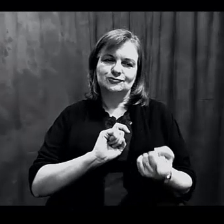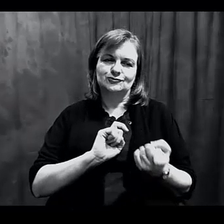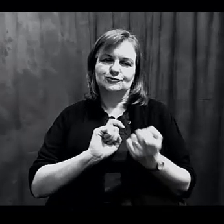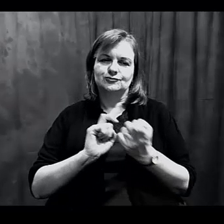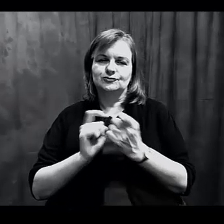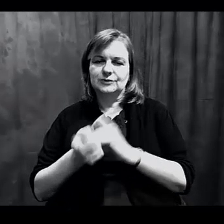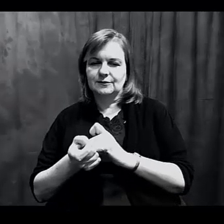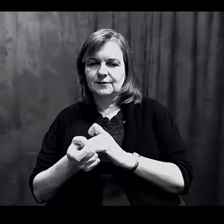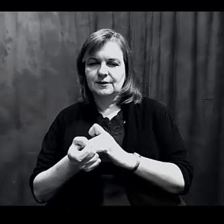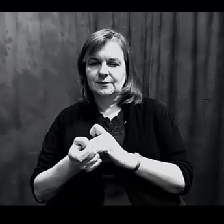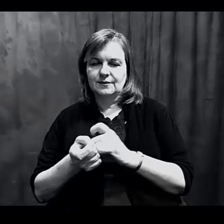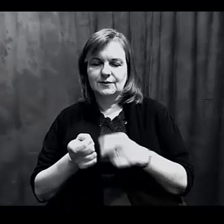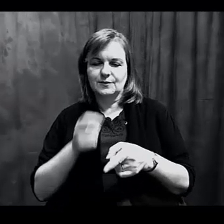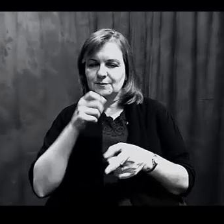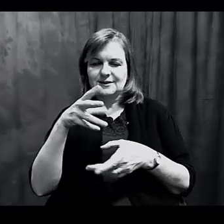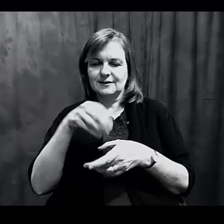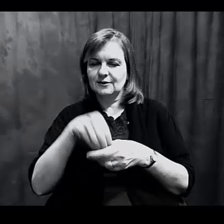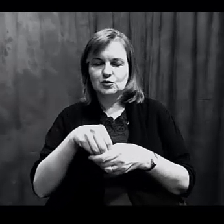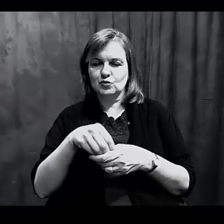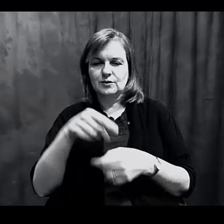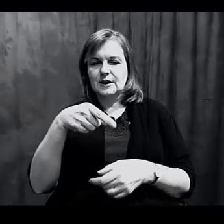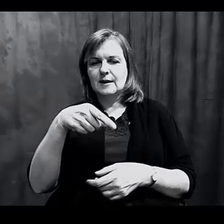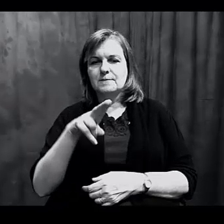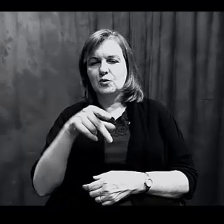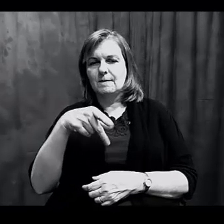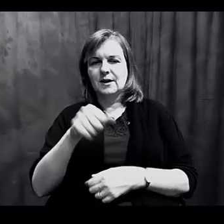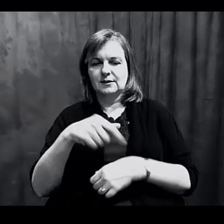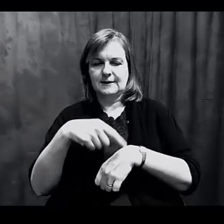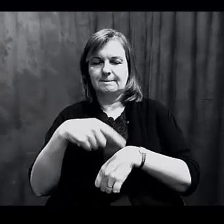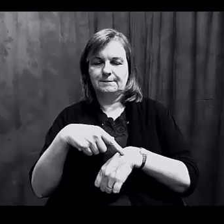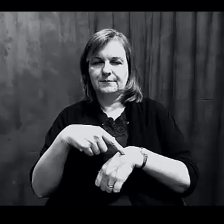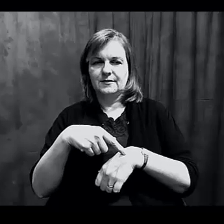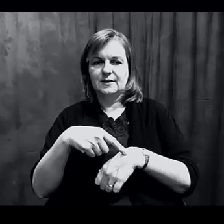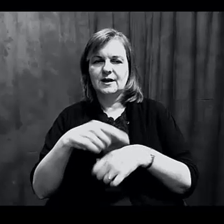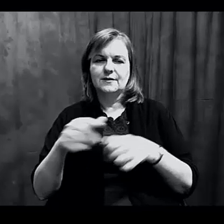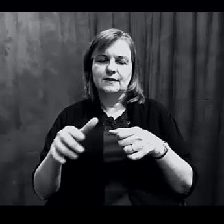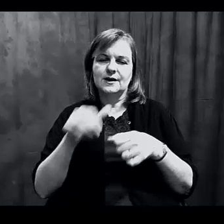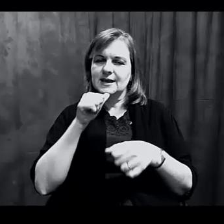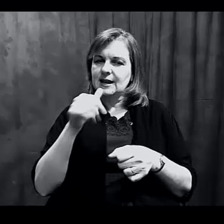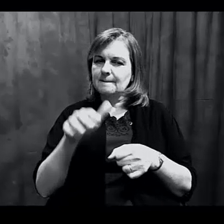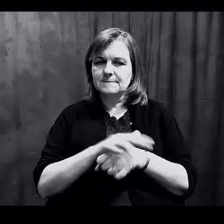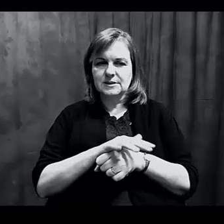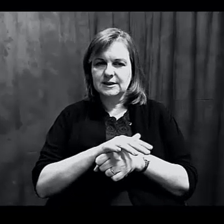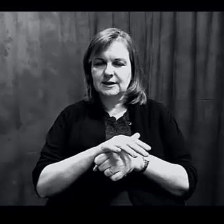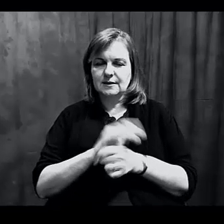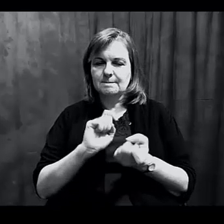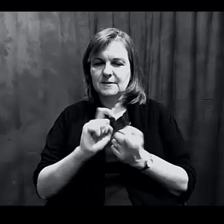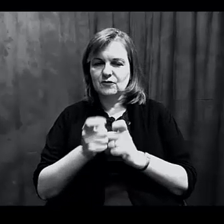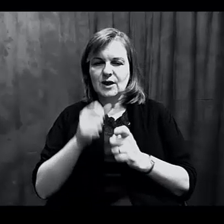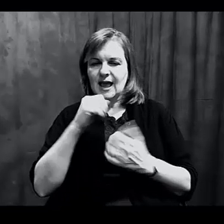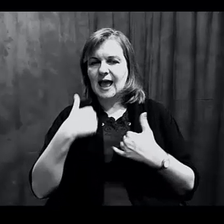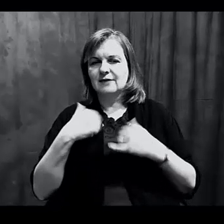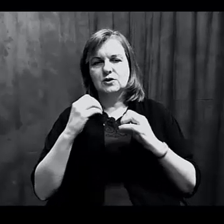but we don't usually see a pupae involved -- the difference here is an incomplete metamorphosis has no pupa so there's no